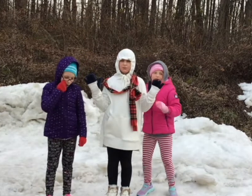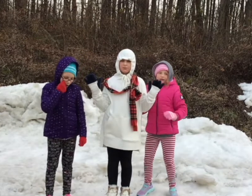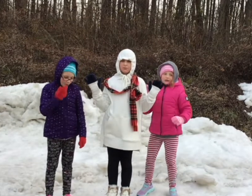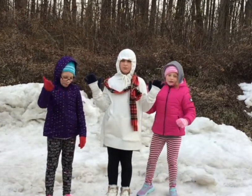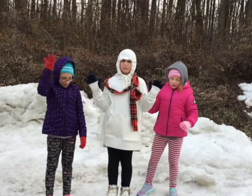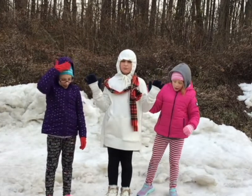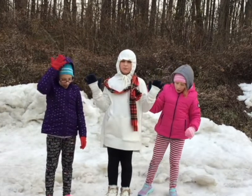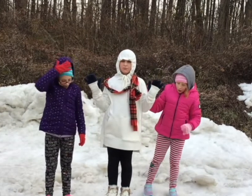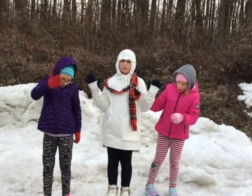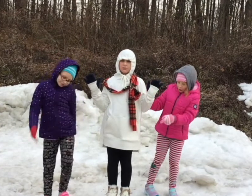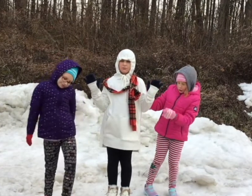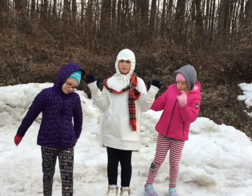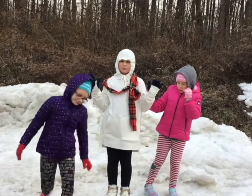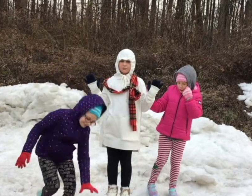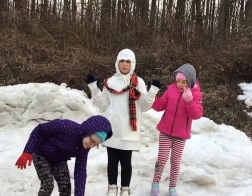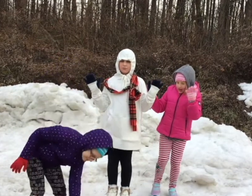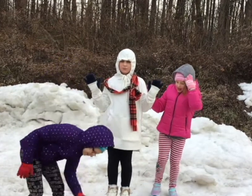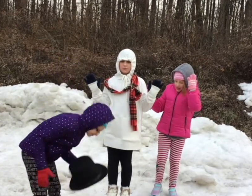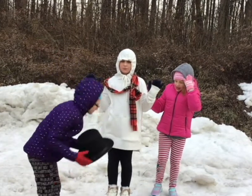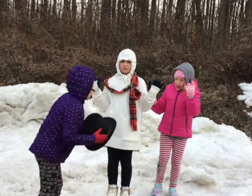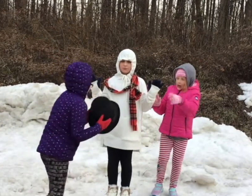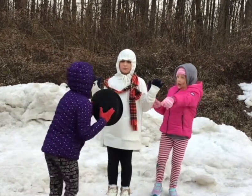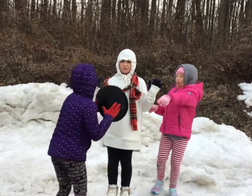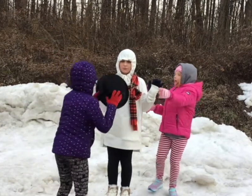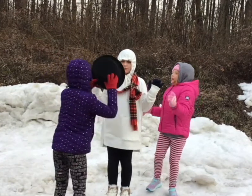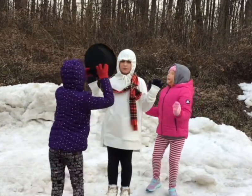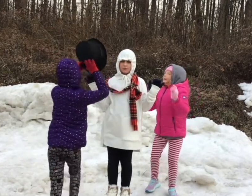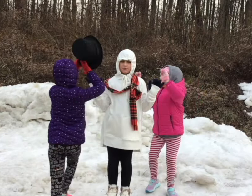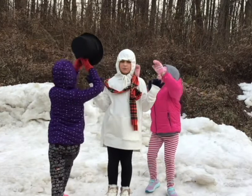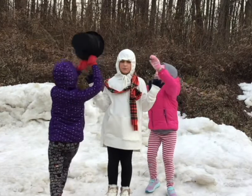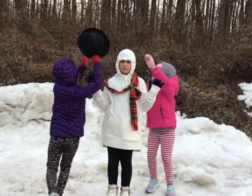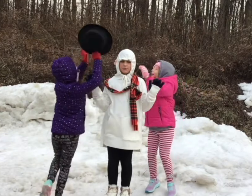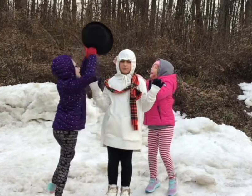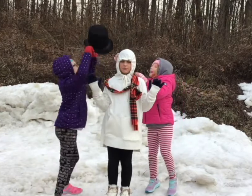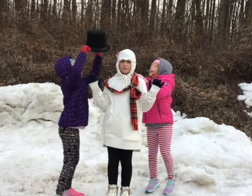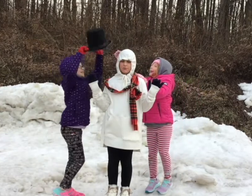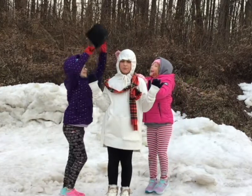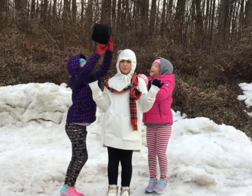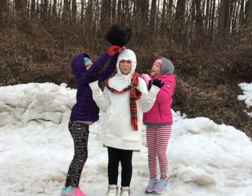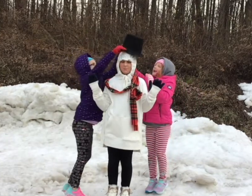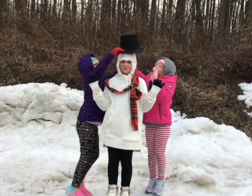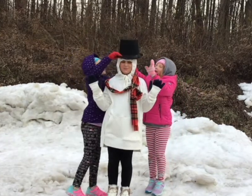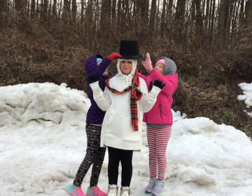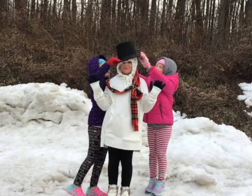wow what a cool hat let's put it on